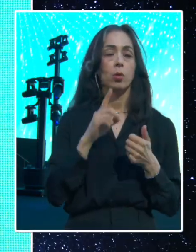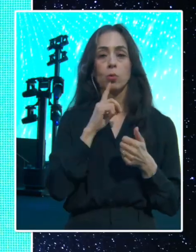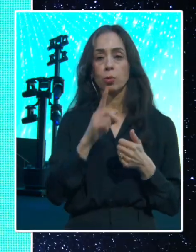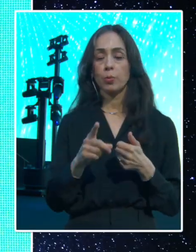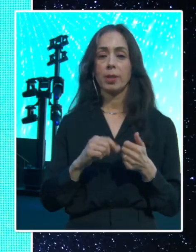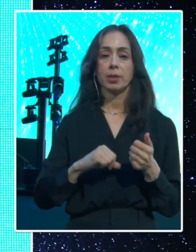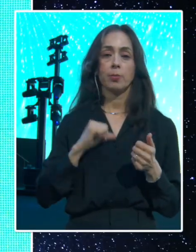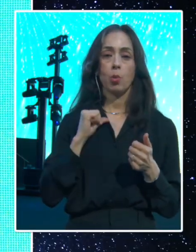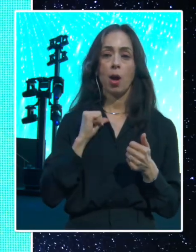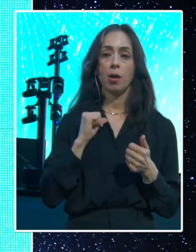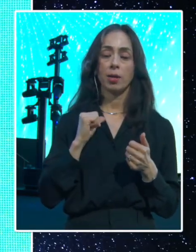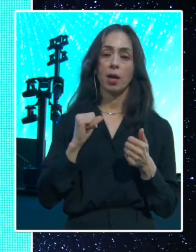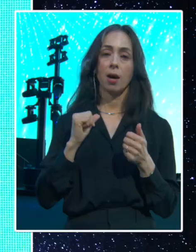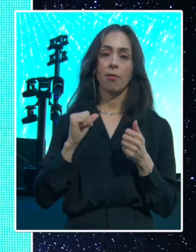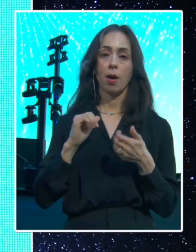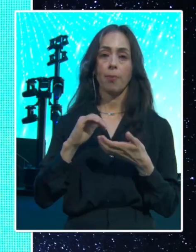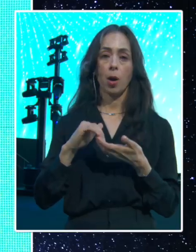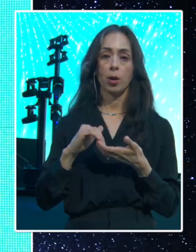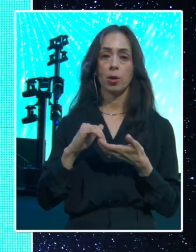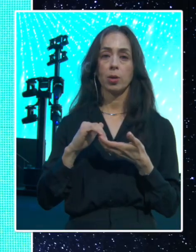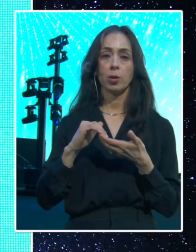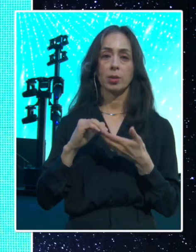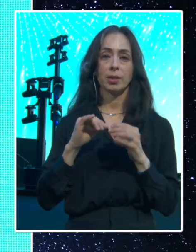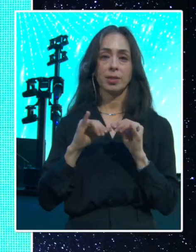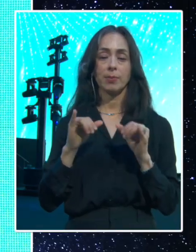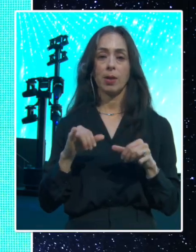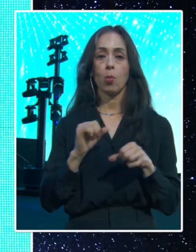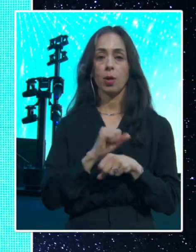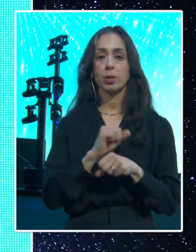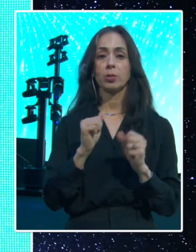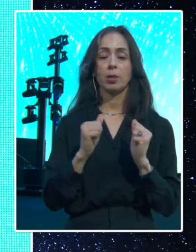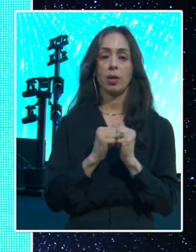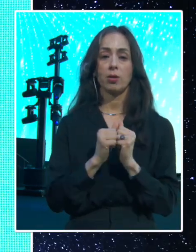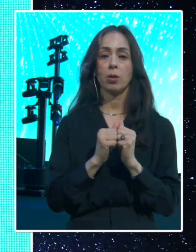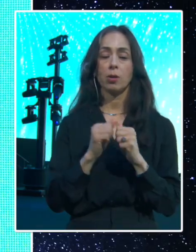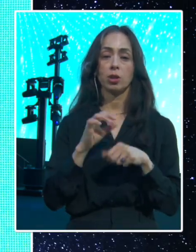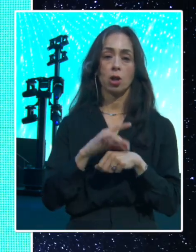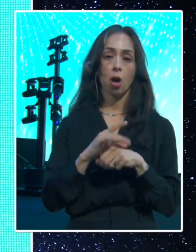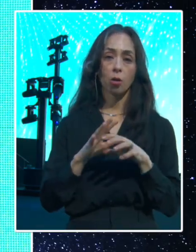We are tremendously proud of our partner ecosystem that works together across geographies,